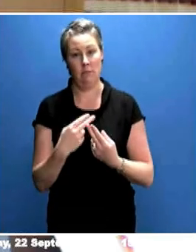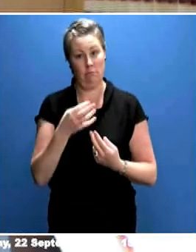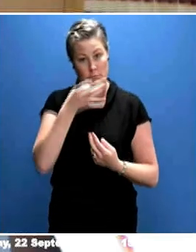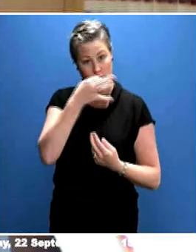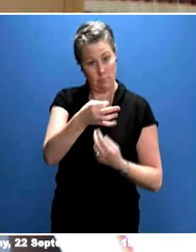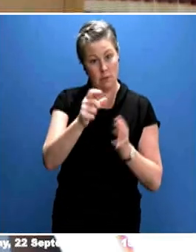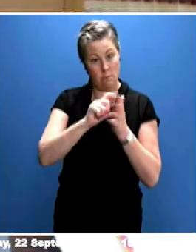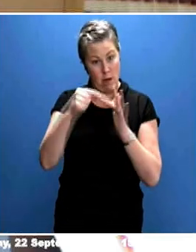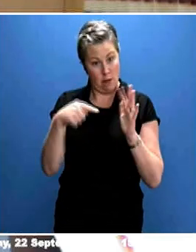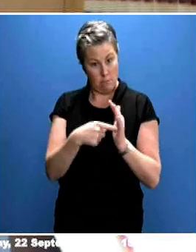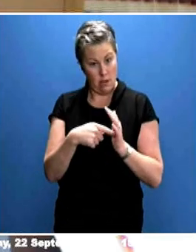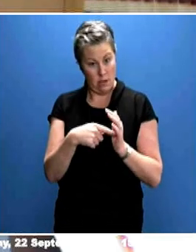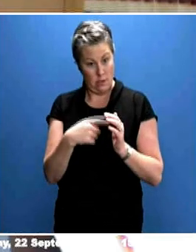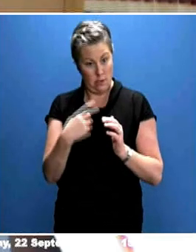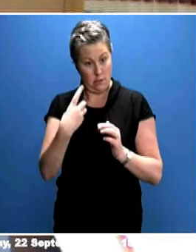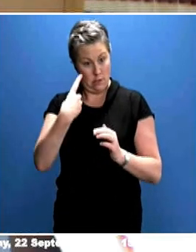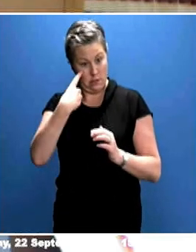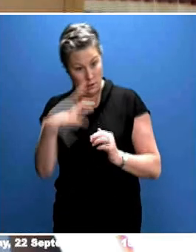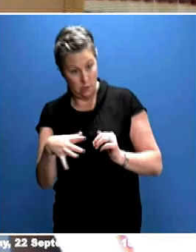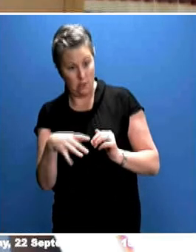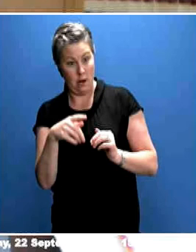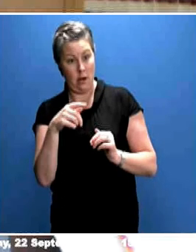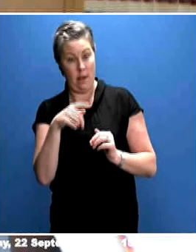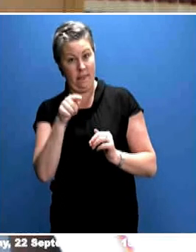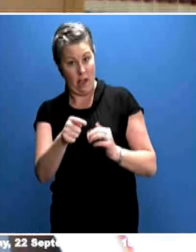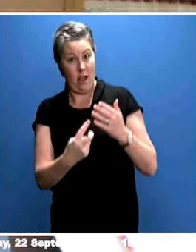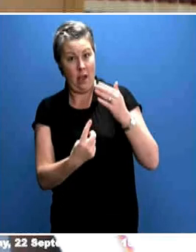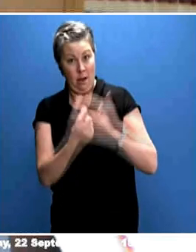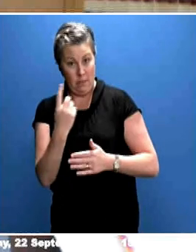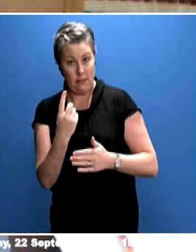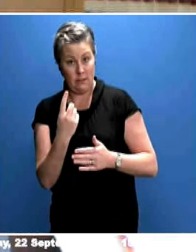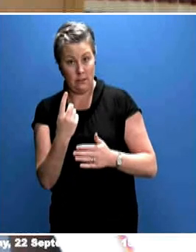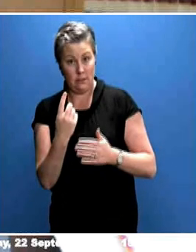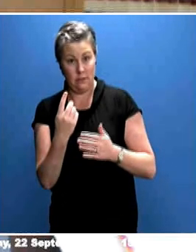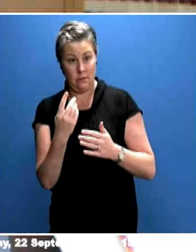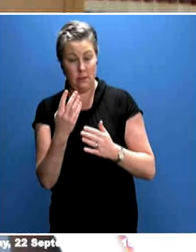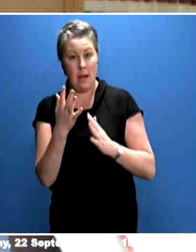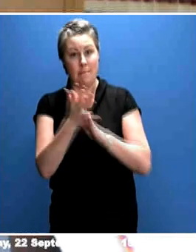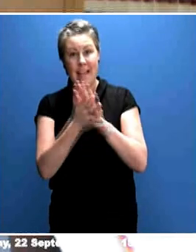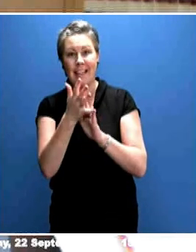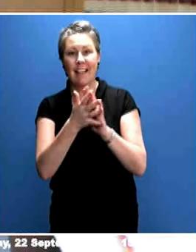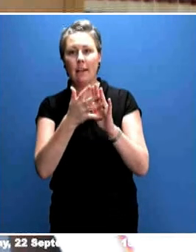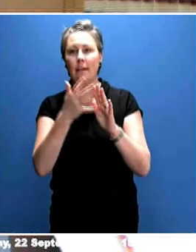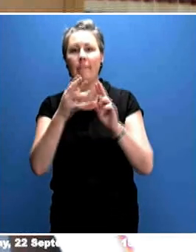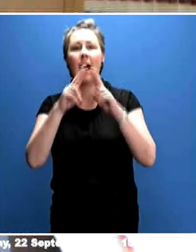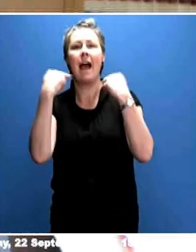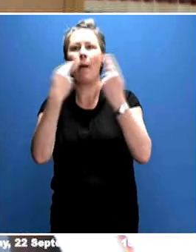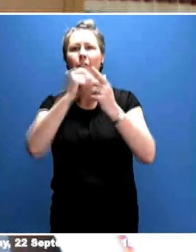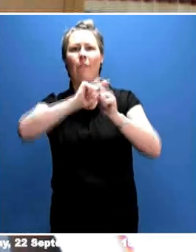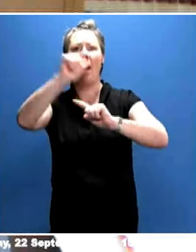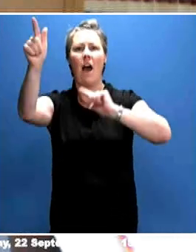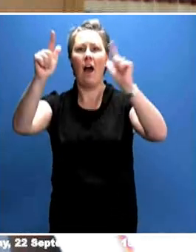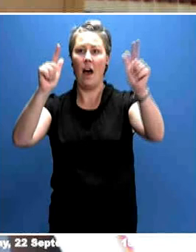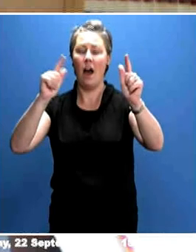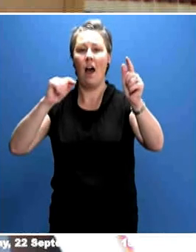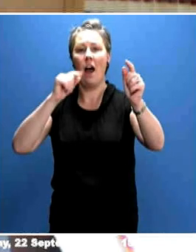Department seen physical reunification of children and families from remote regions